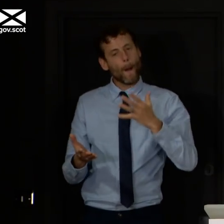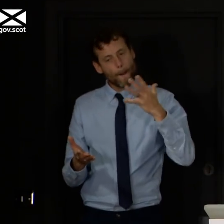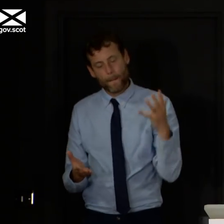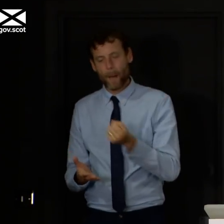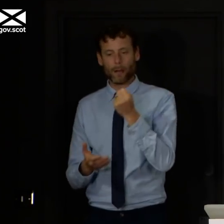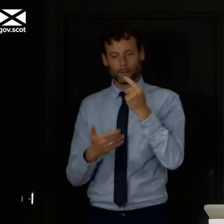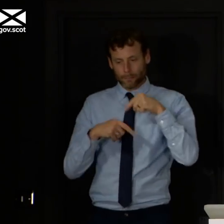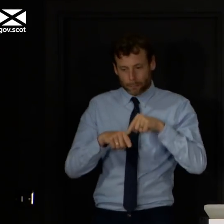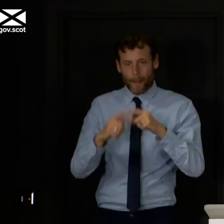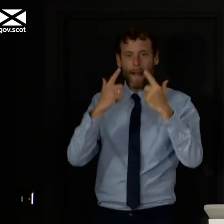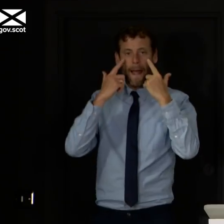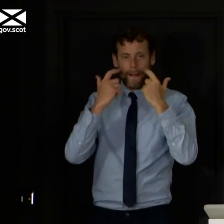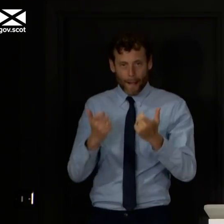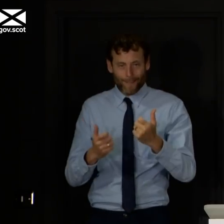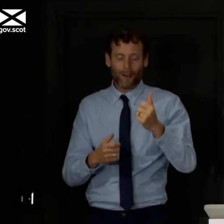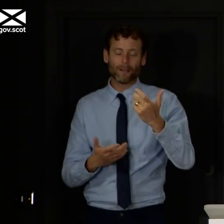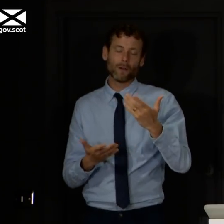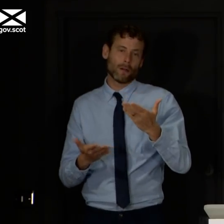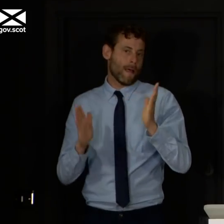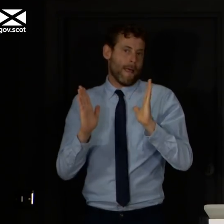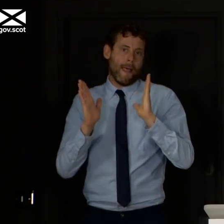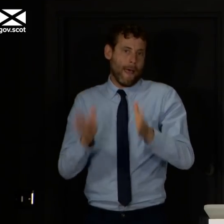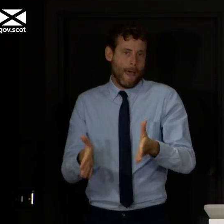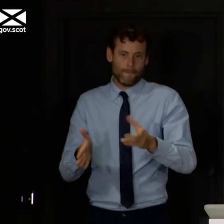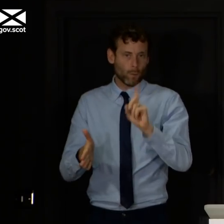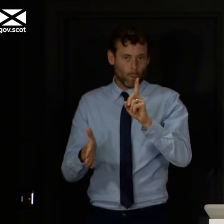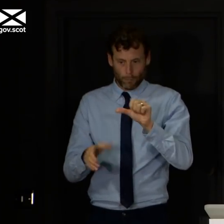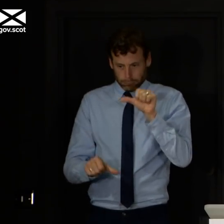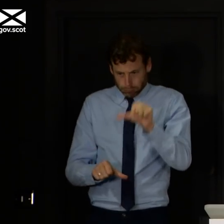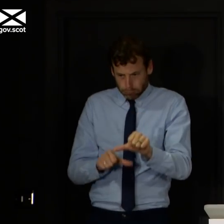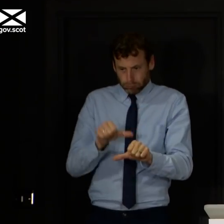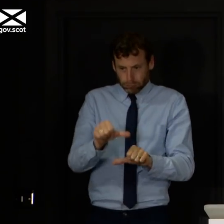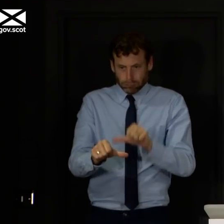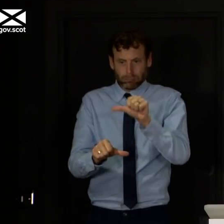inevitably and unavoidably gradual process, there is support in place for companies. And